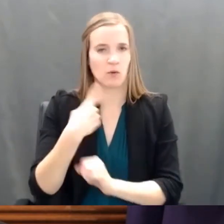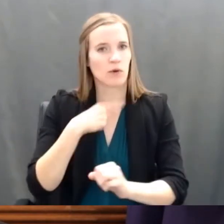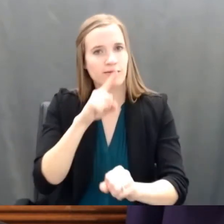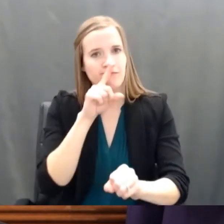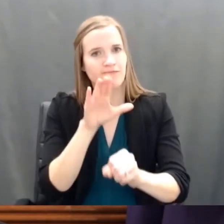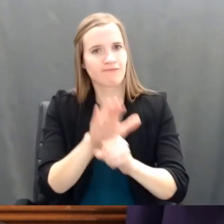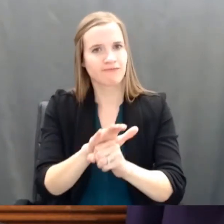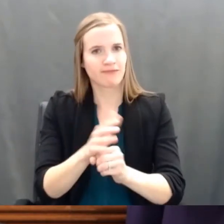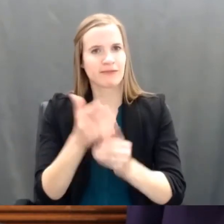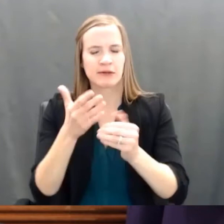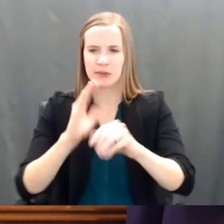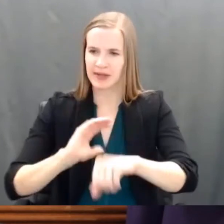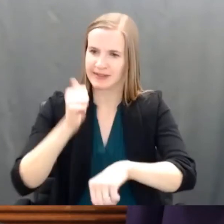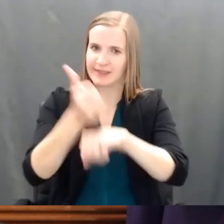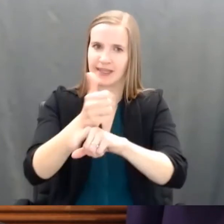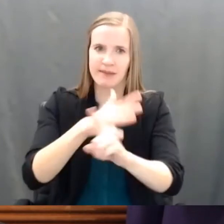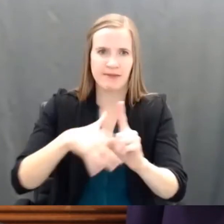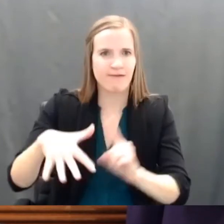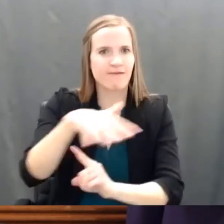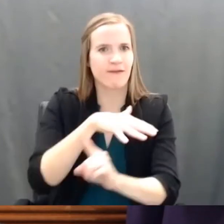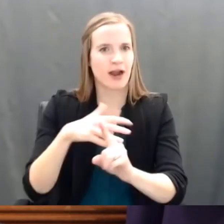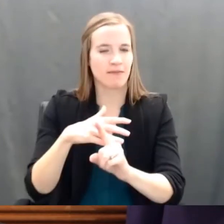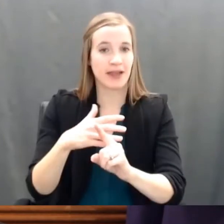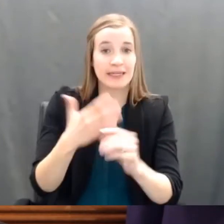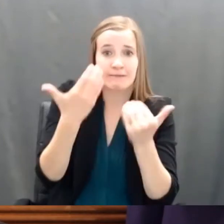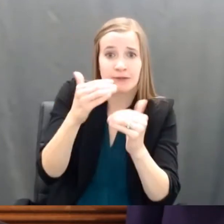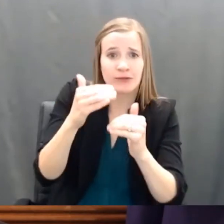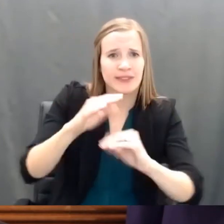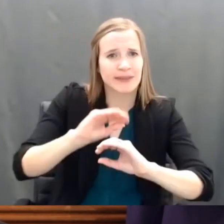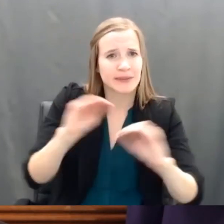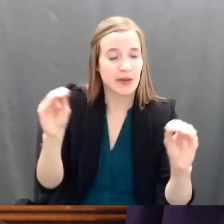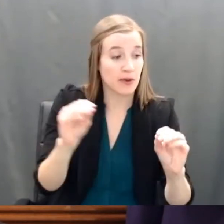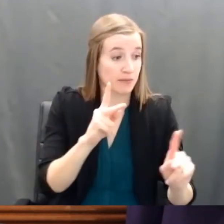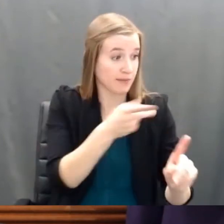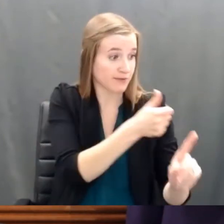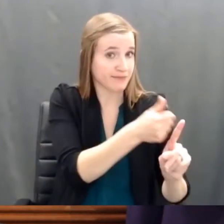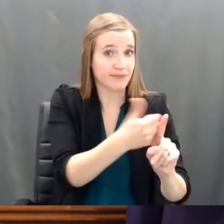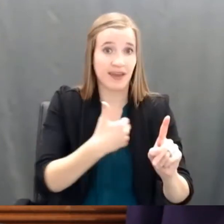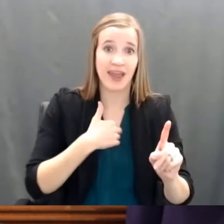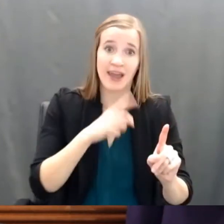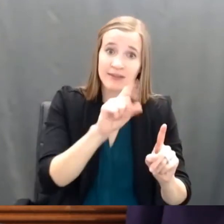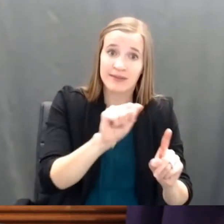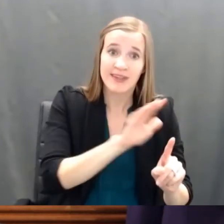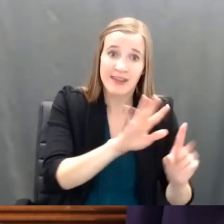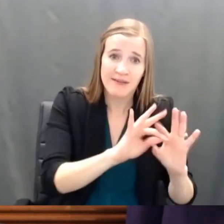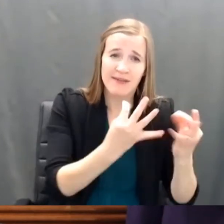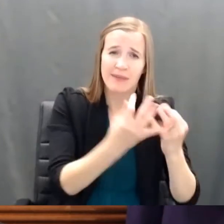integrated and least restrictive environments for people with disabilities and their families to